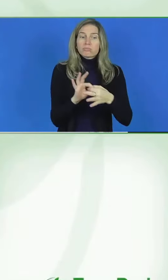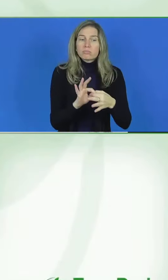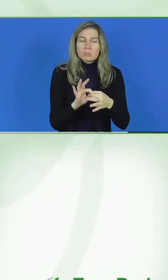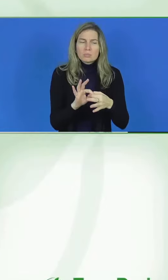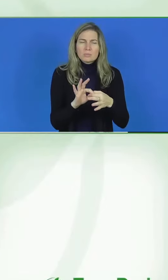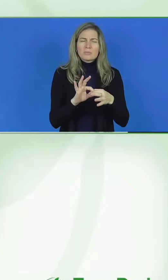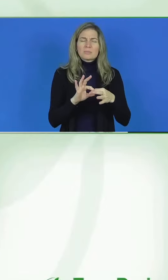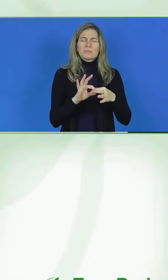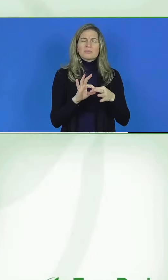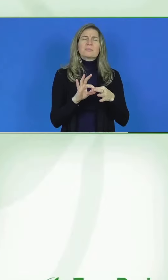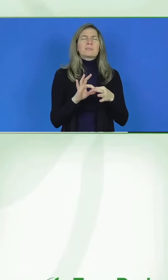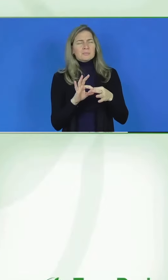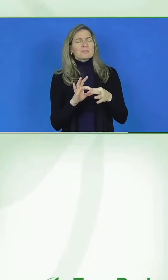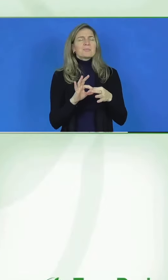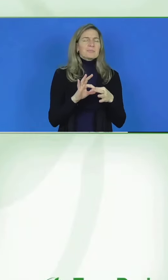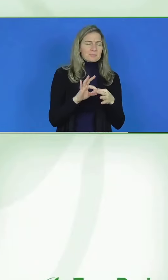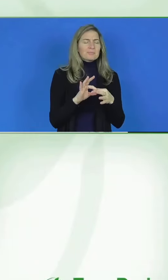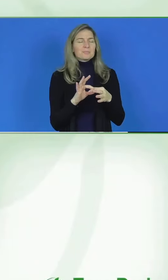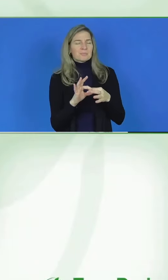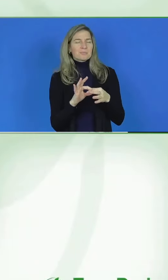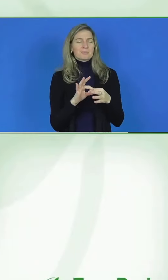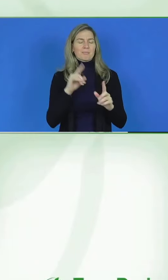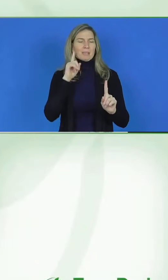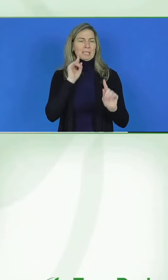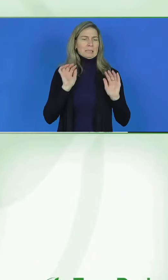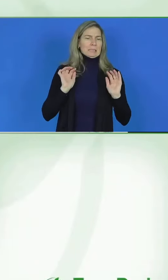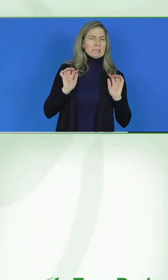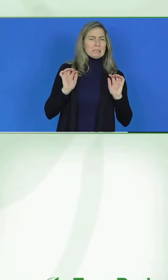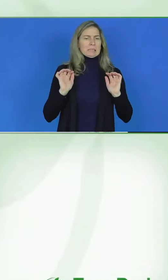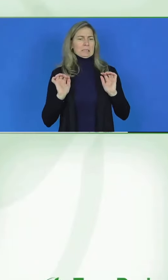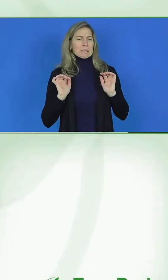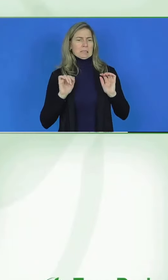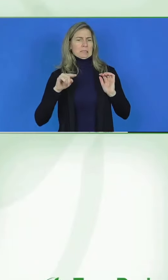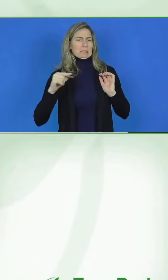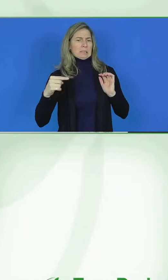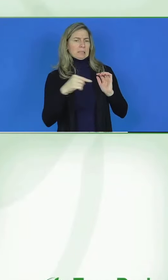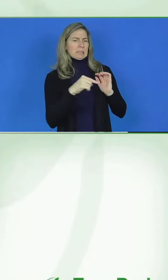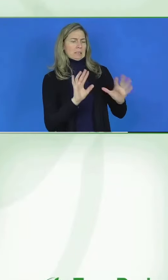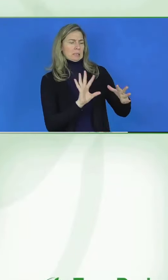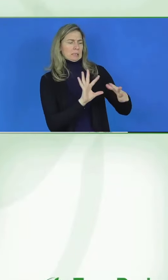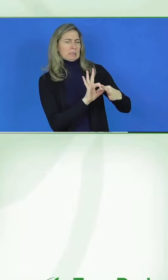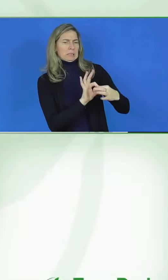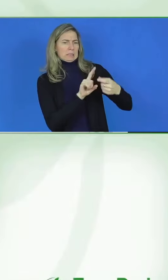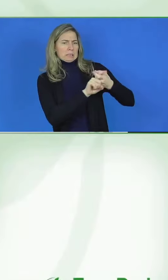interdependencies are really beneficial and are working well, some of them are working a little bit less well.